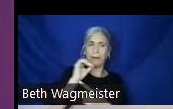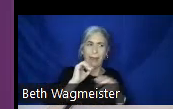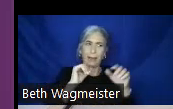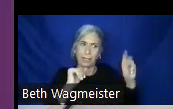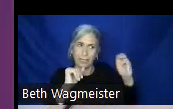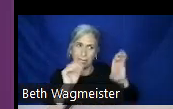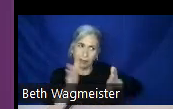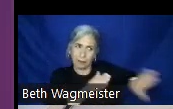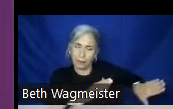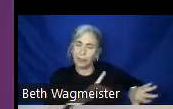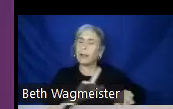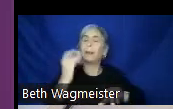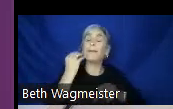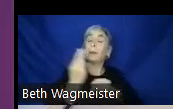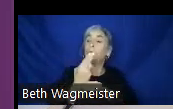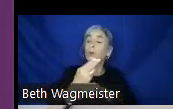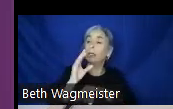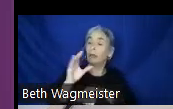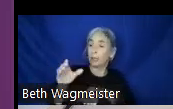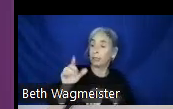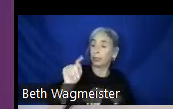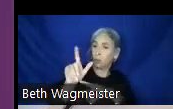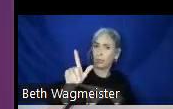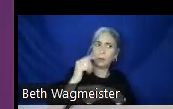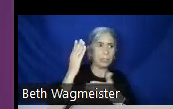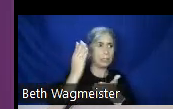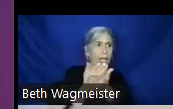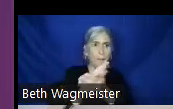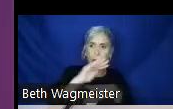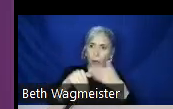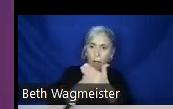company using a CMS, I would say stop all the presses when there is an accessibility